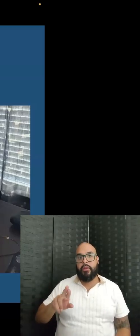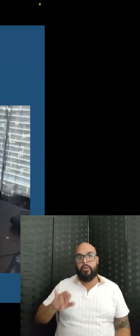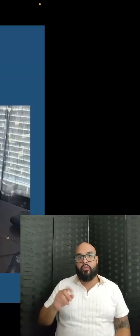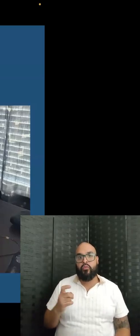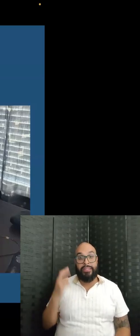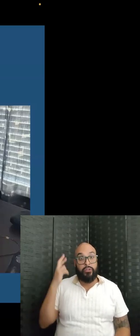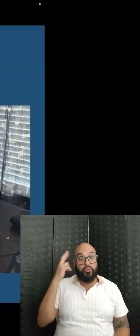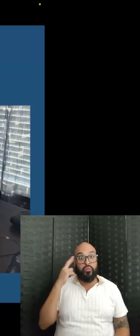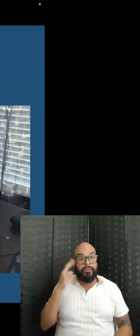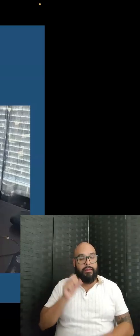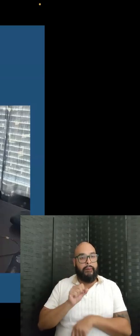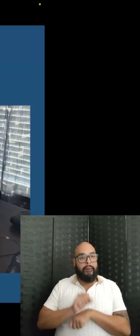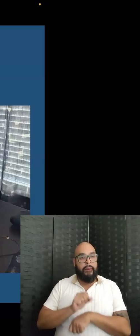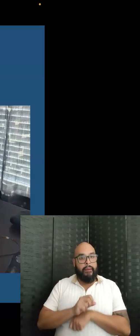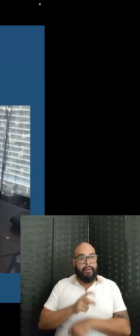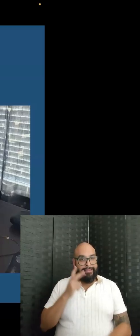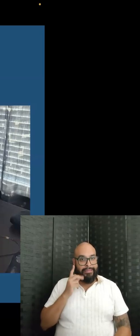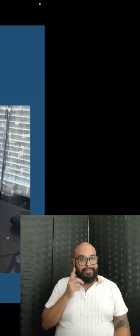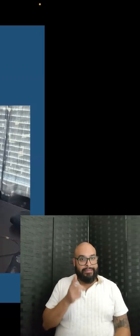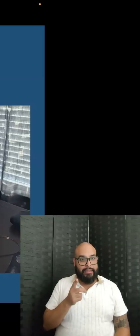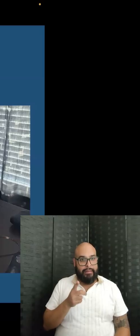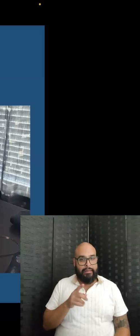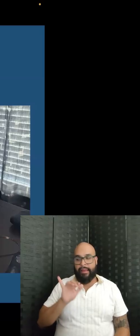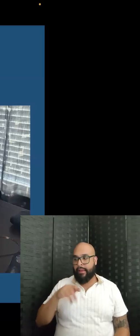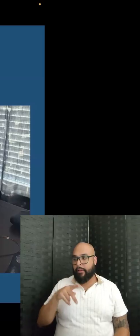The iPad is underneath the Onyx and it's being projected to the screen.